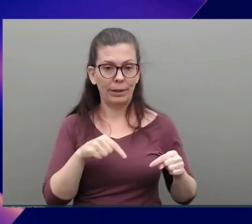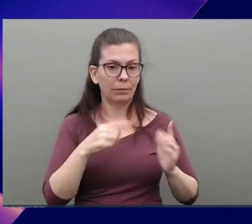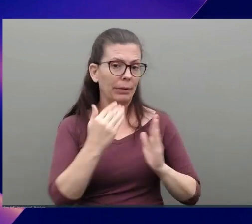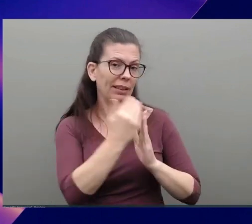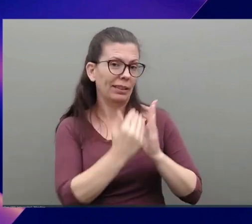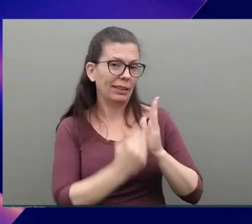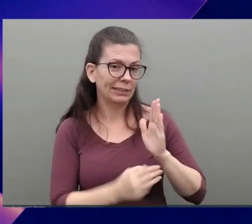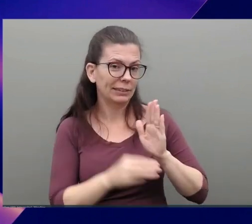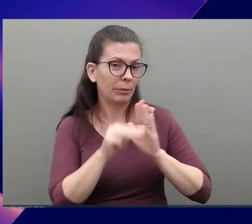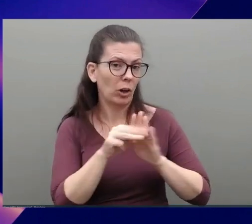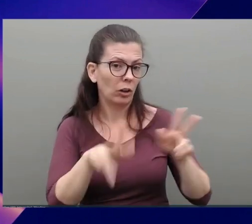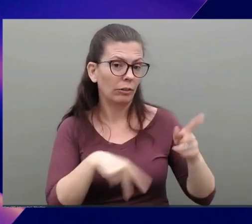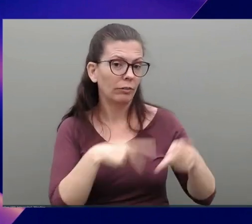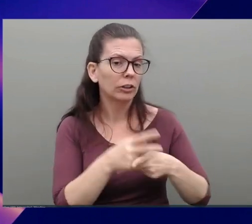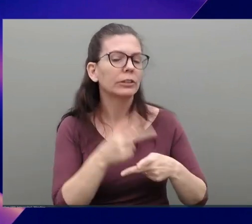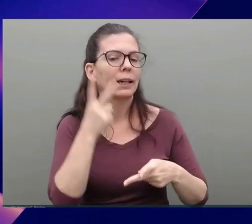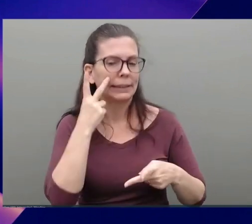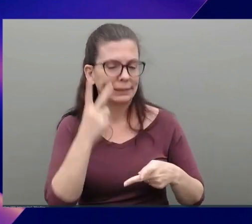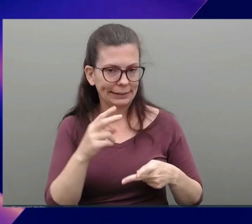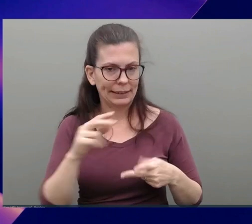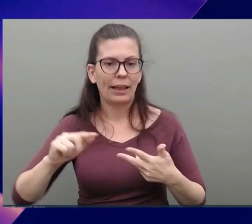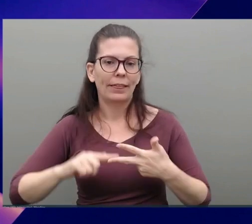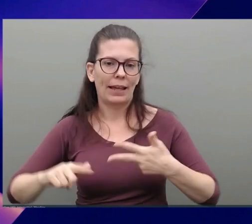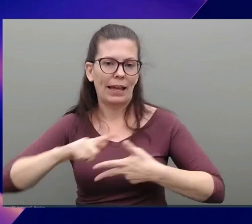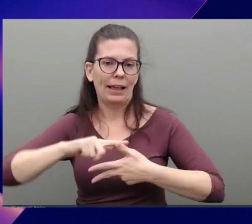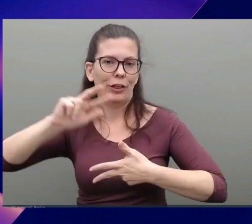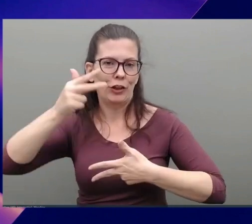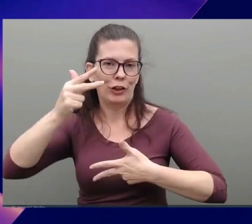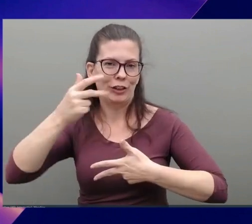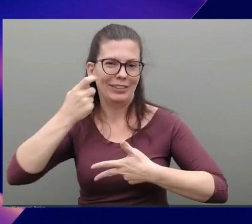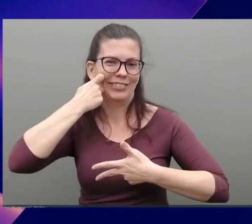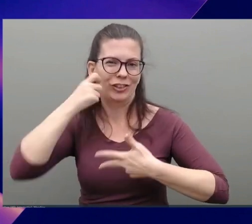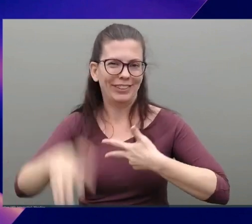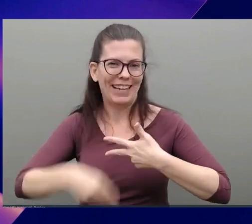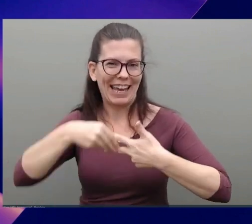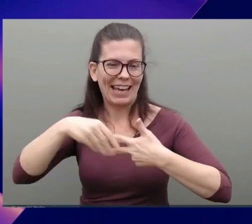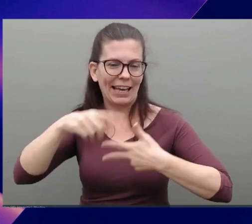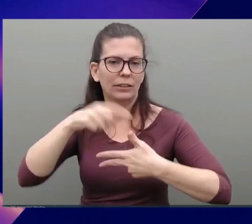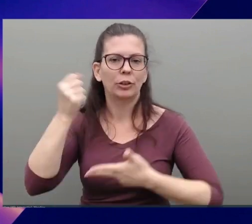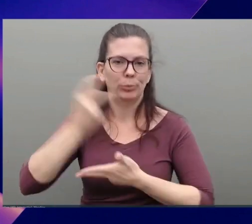I can see now this third version that we added, just now has been approved.